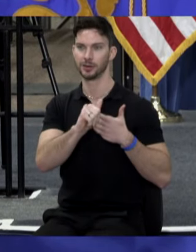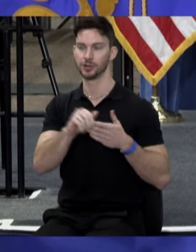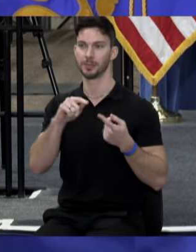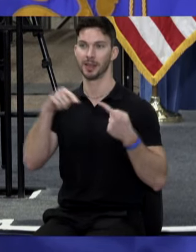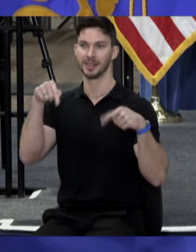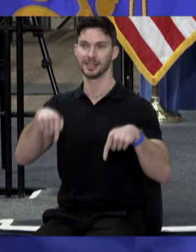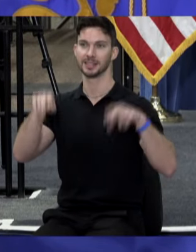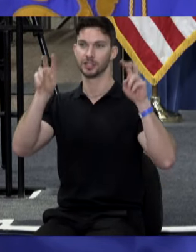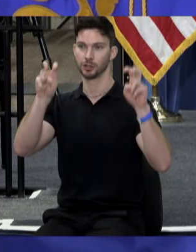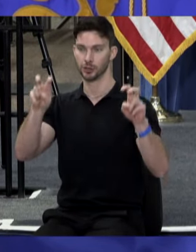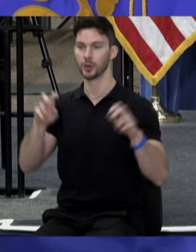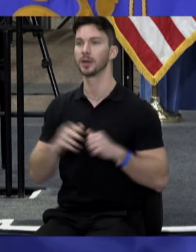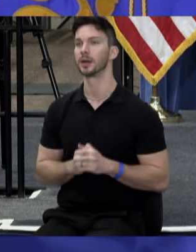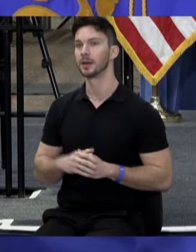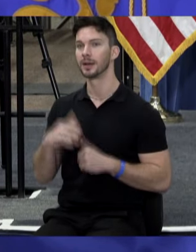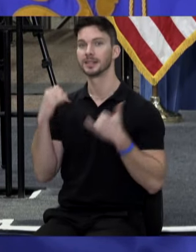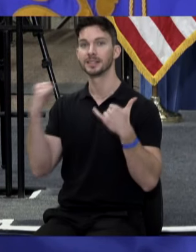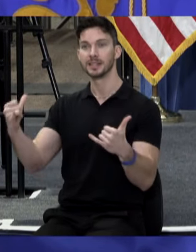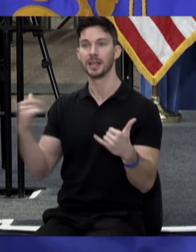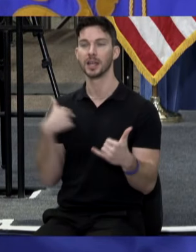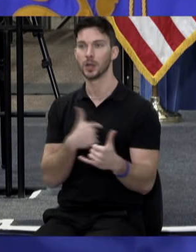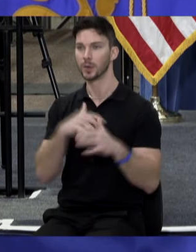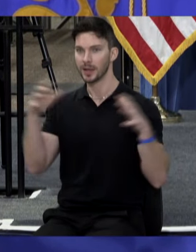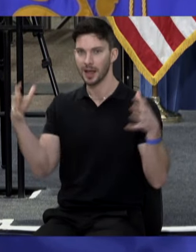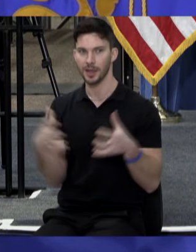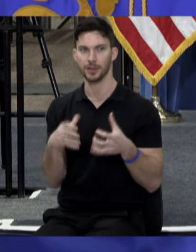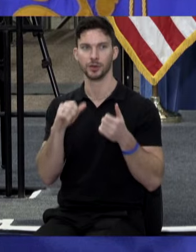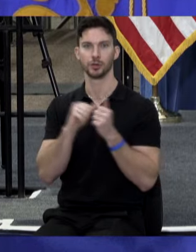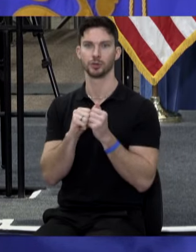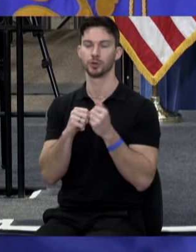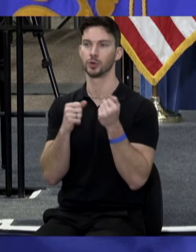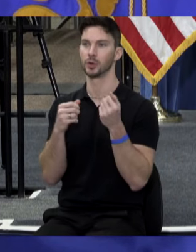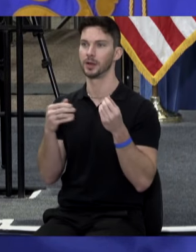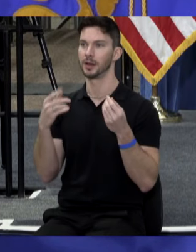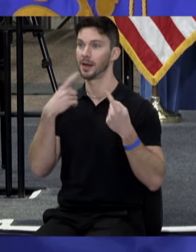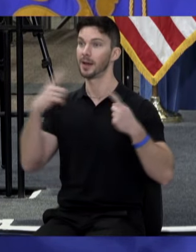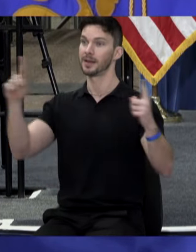Today we gathered to announce a new program to support the millions of Americans who devote